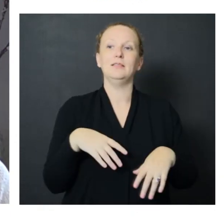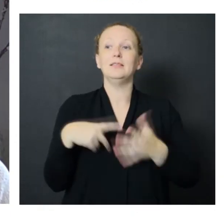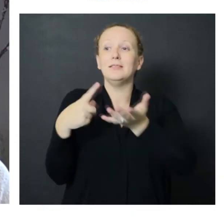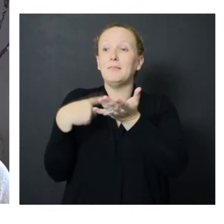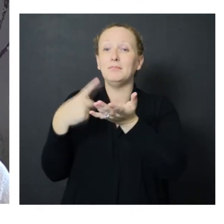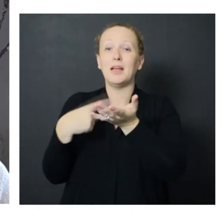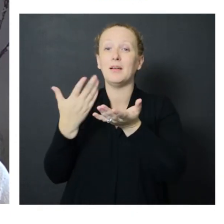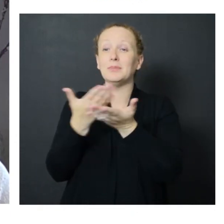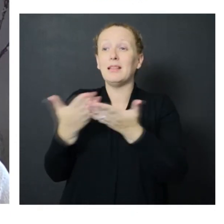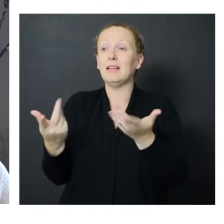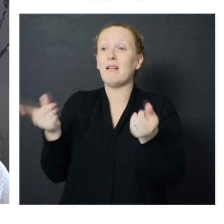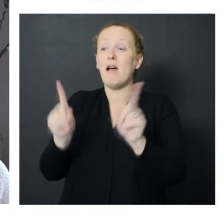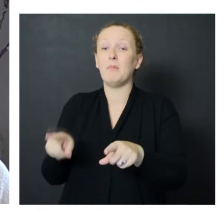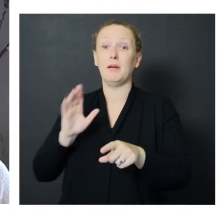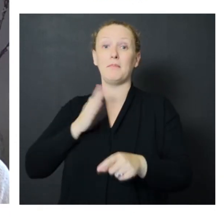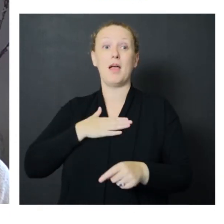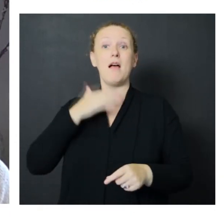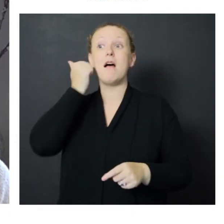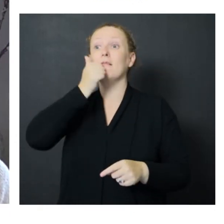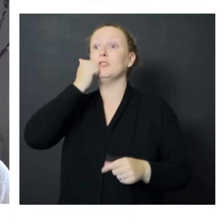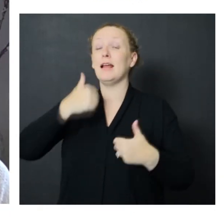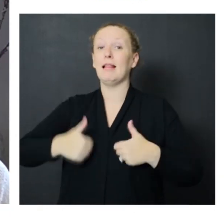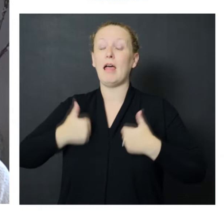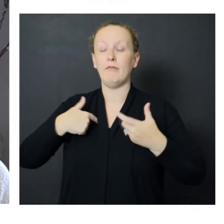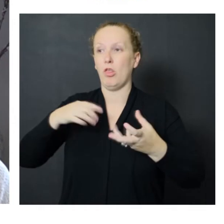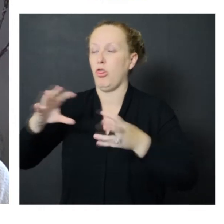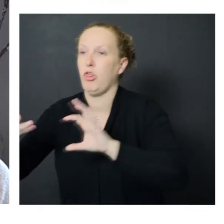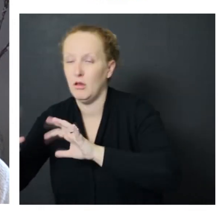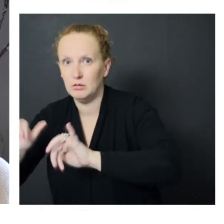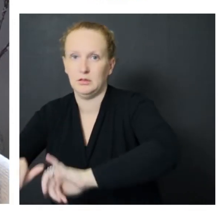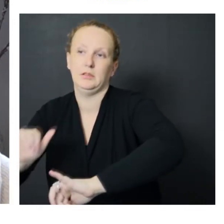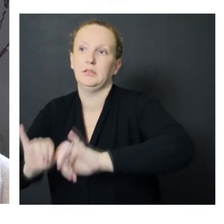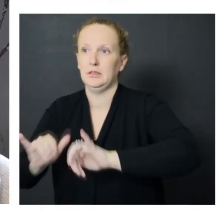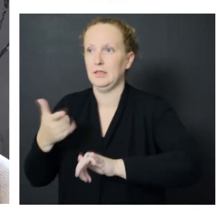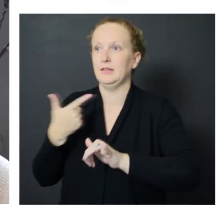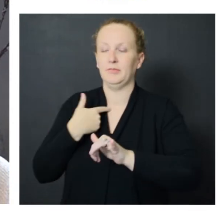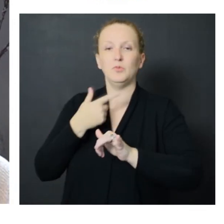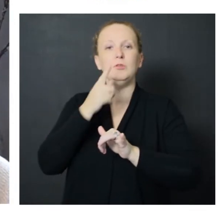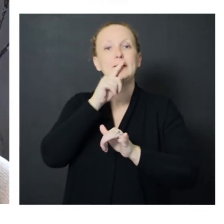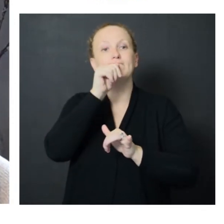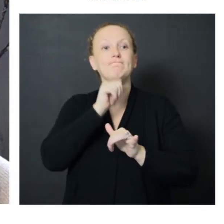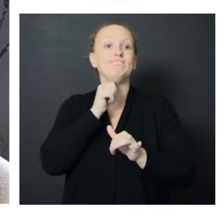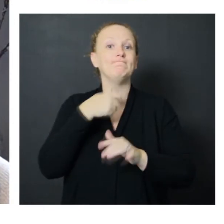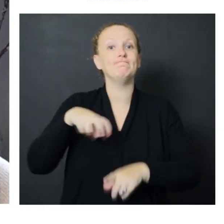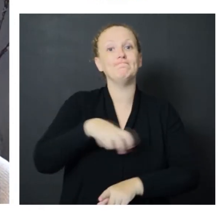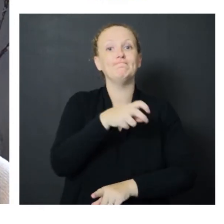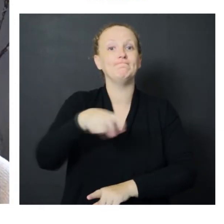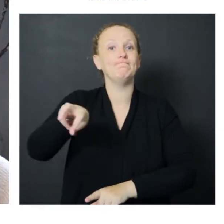all struggled with having to do everything remotely to when there were things that we never